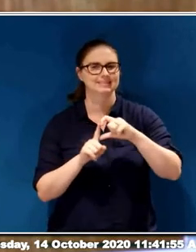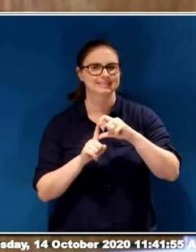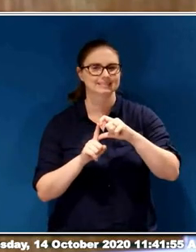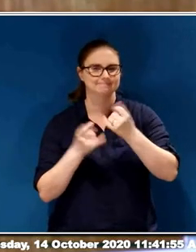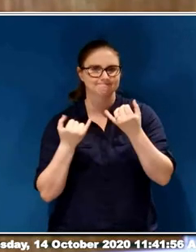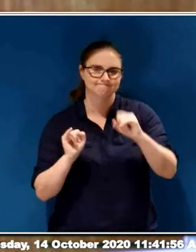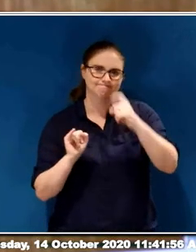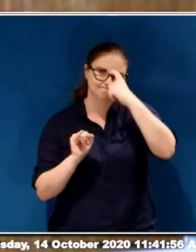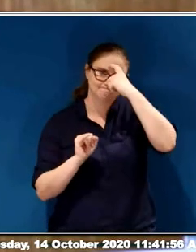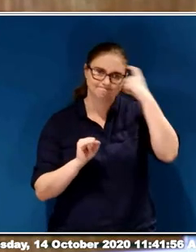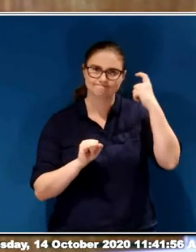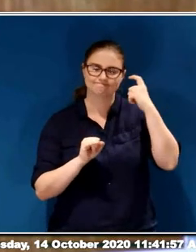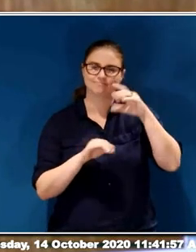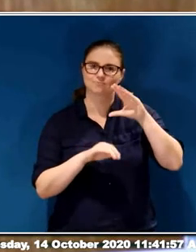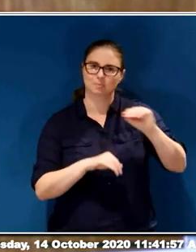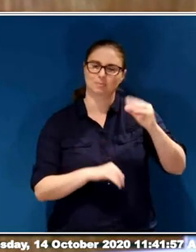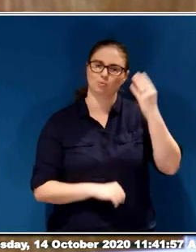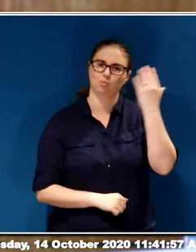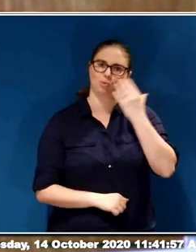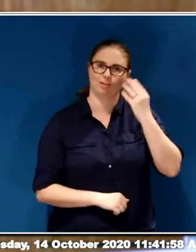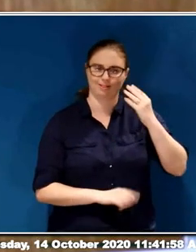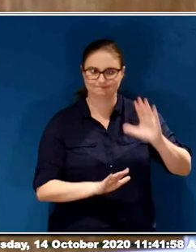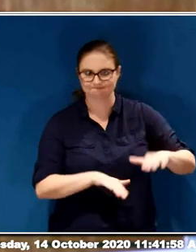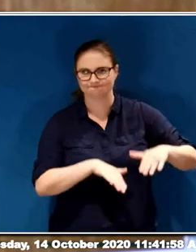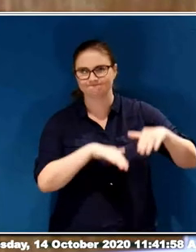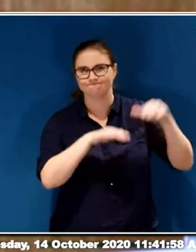in March of this year, March 2020.